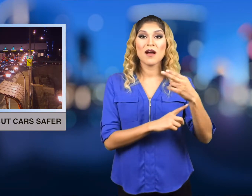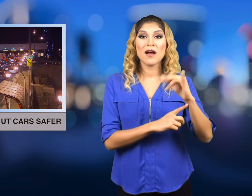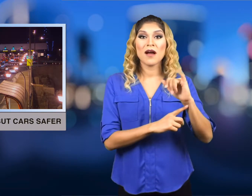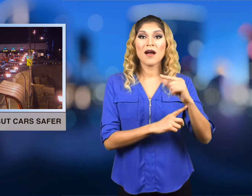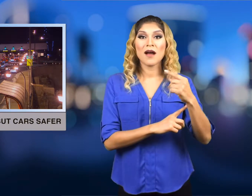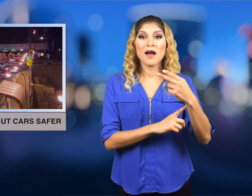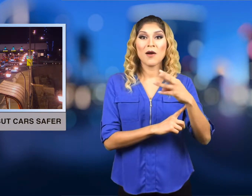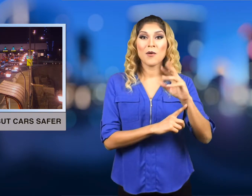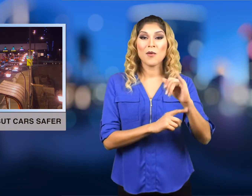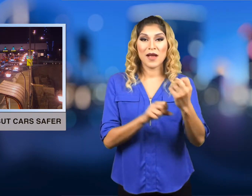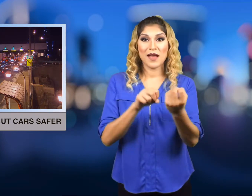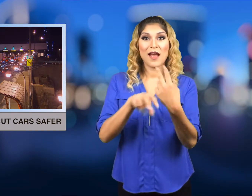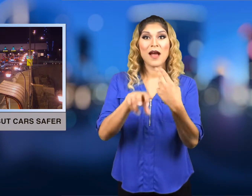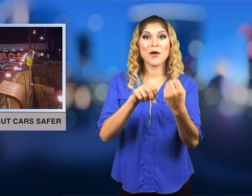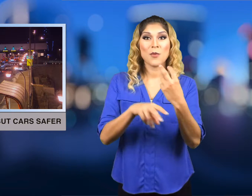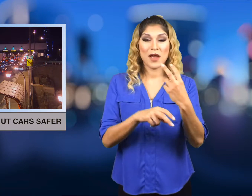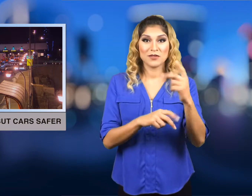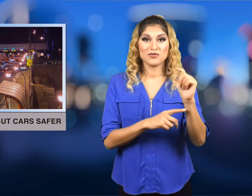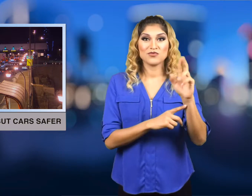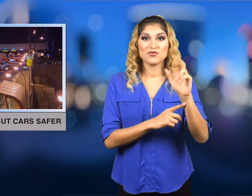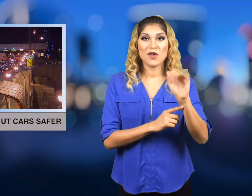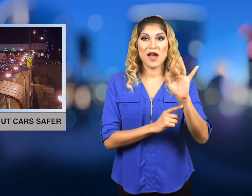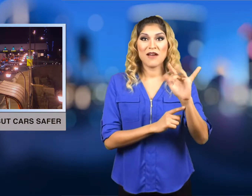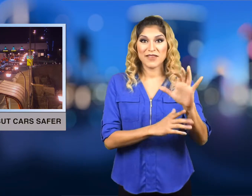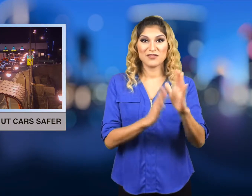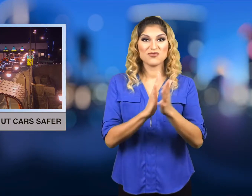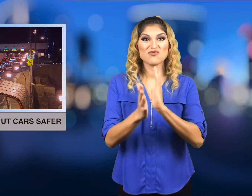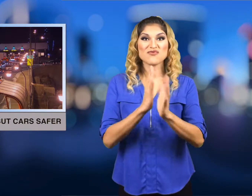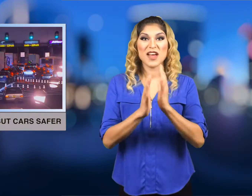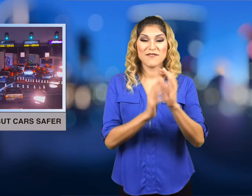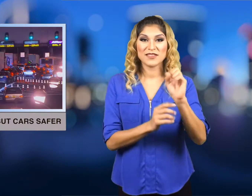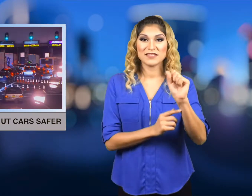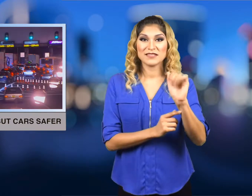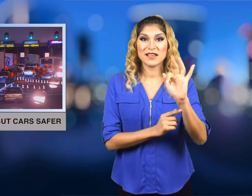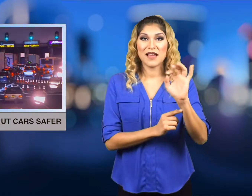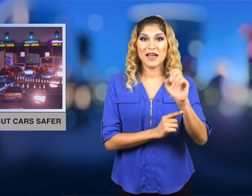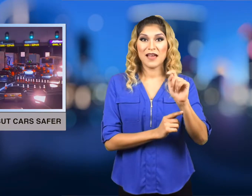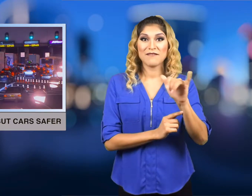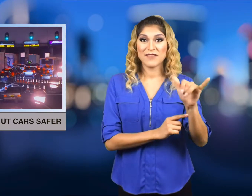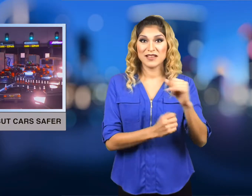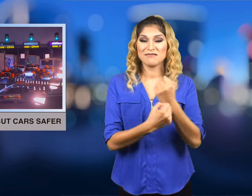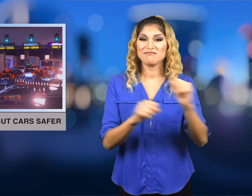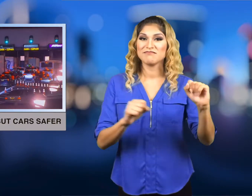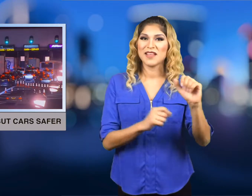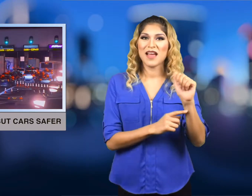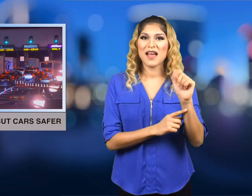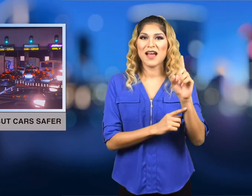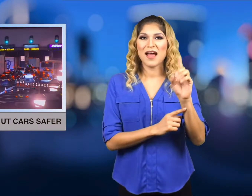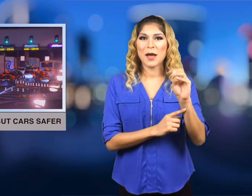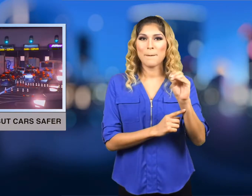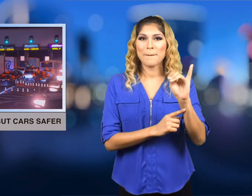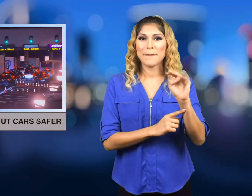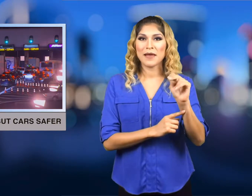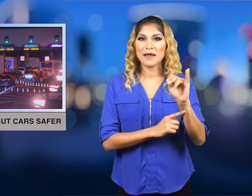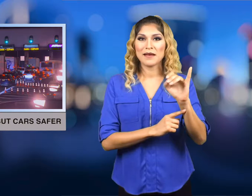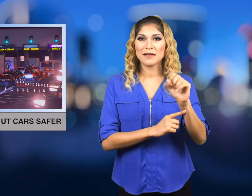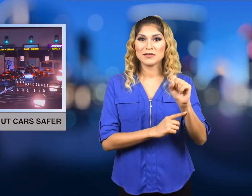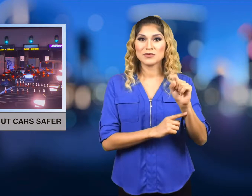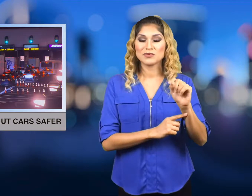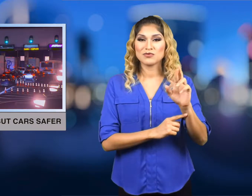Highway Traffic Safety Administration